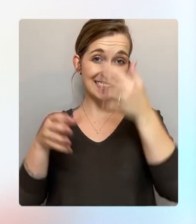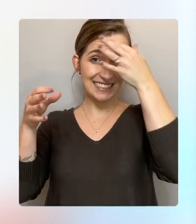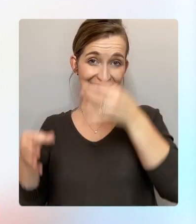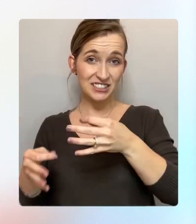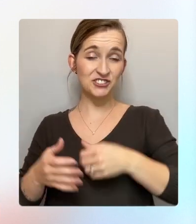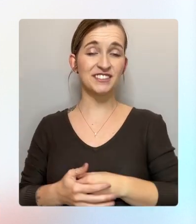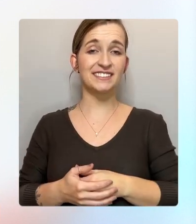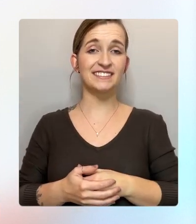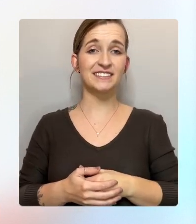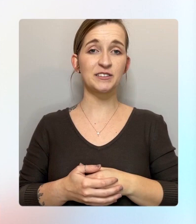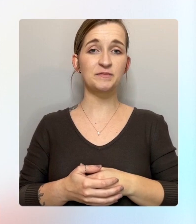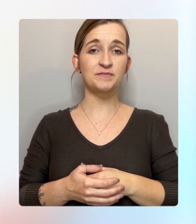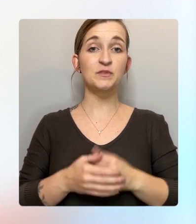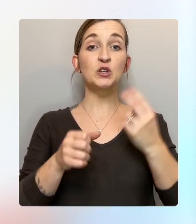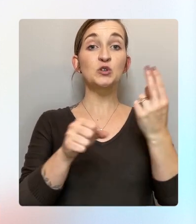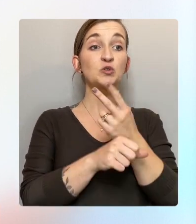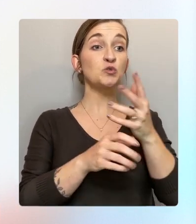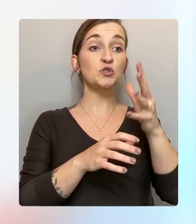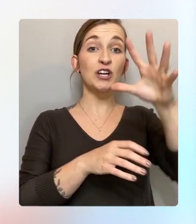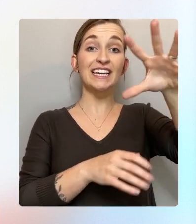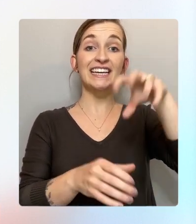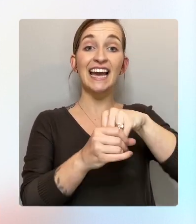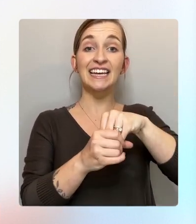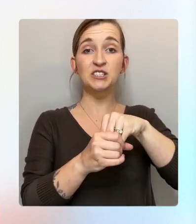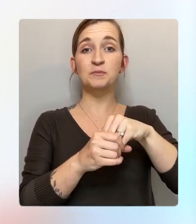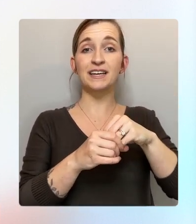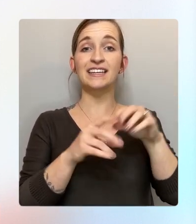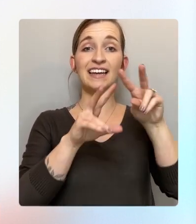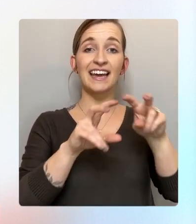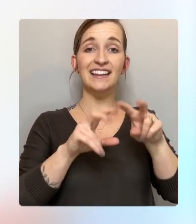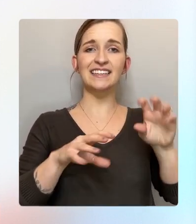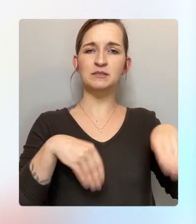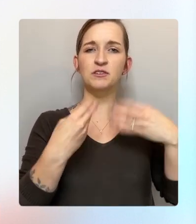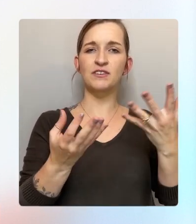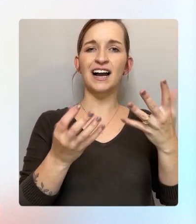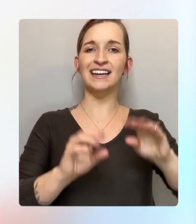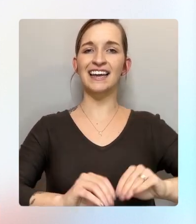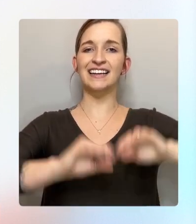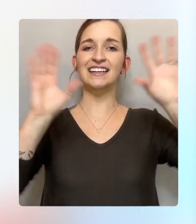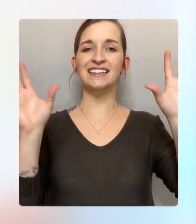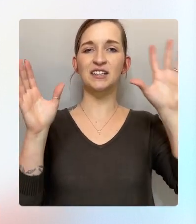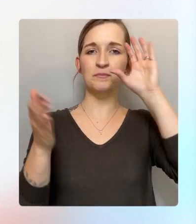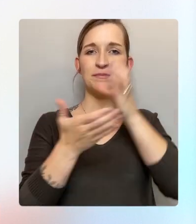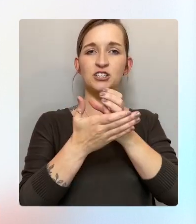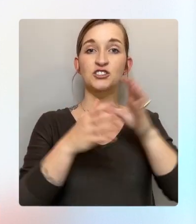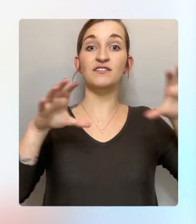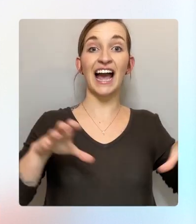while retention data helps us measure the engagement of players from key beats like our golden cohort